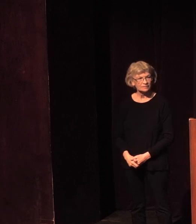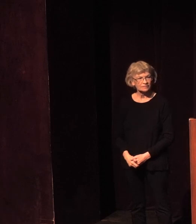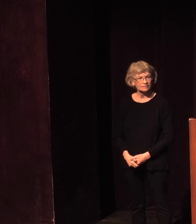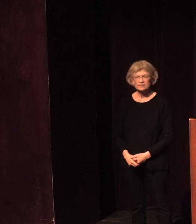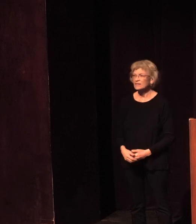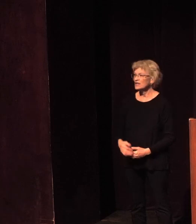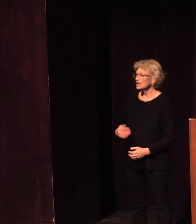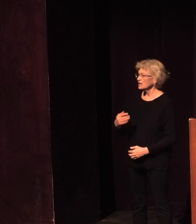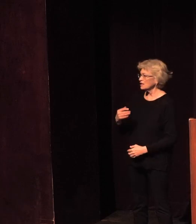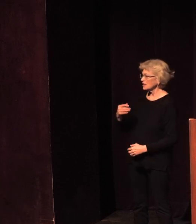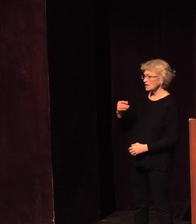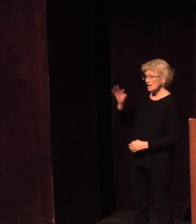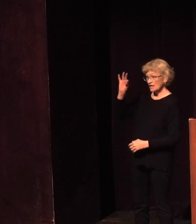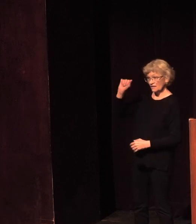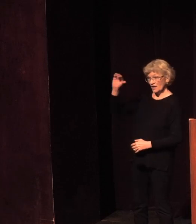inordinate amount of time to put together this event.